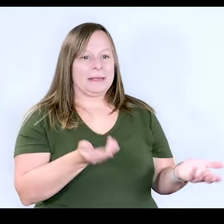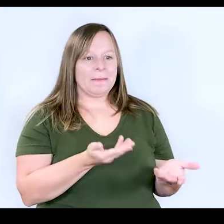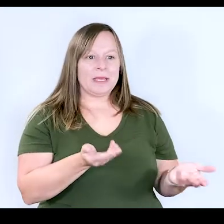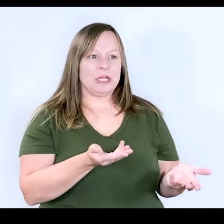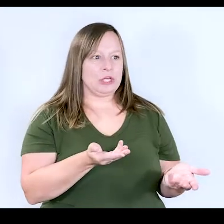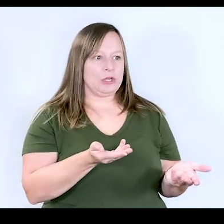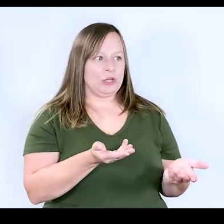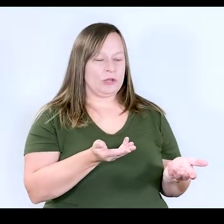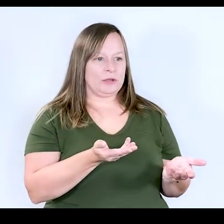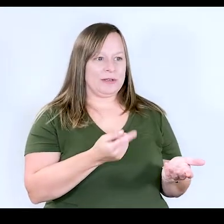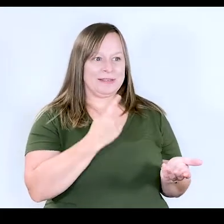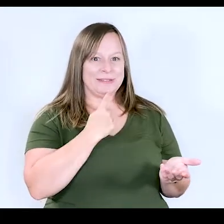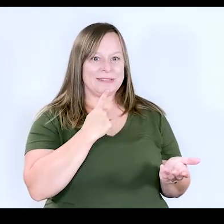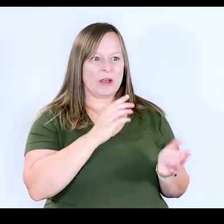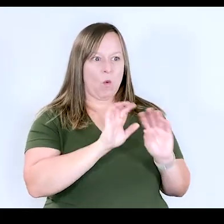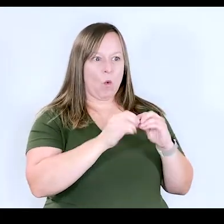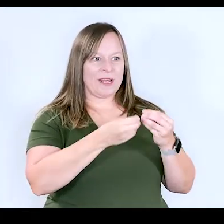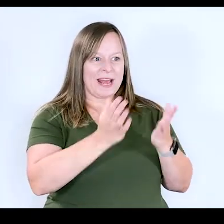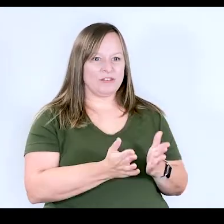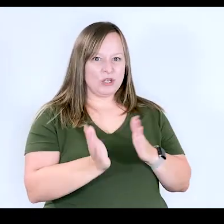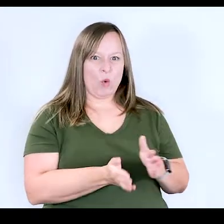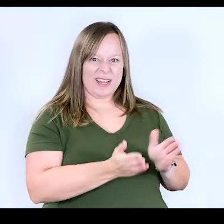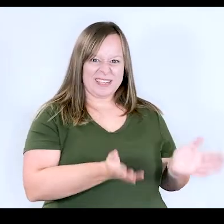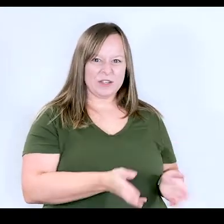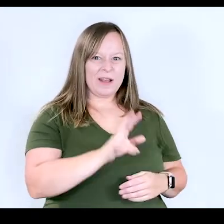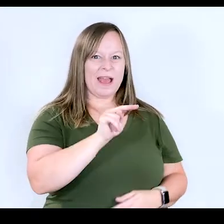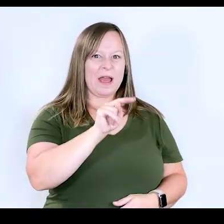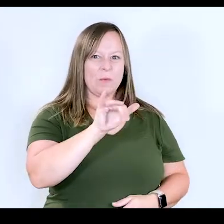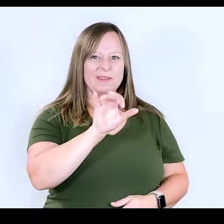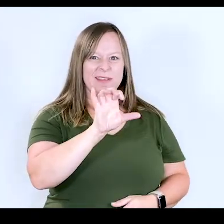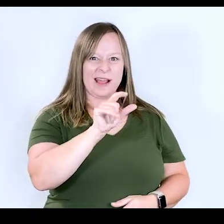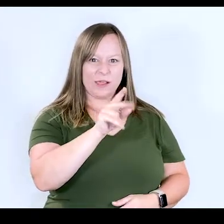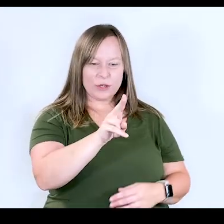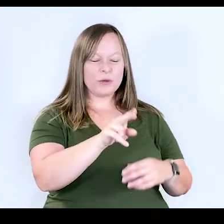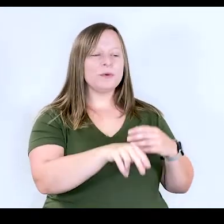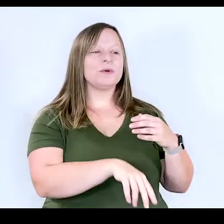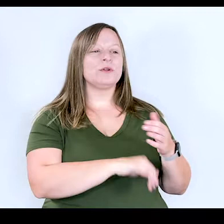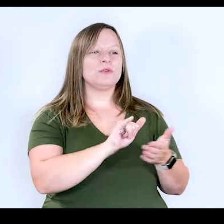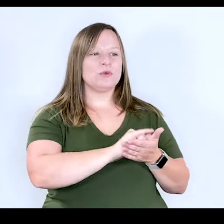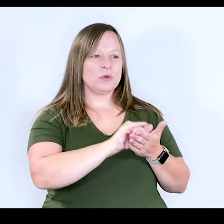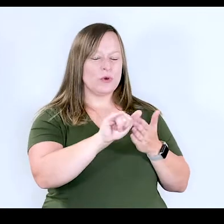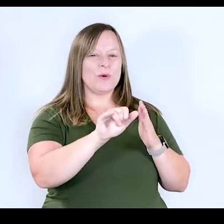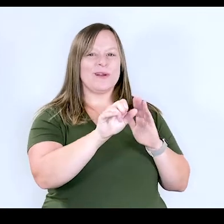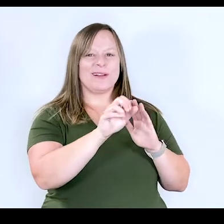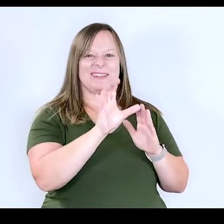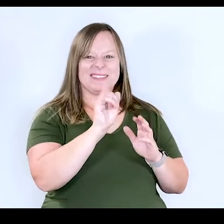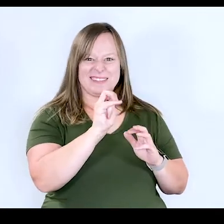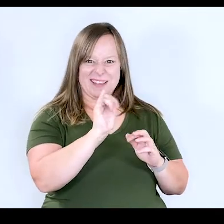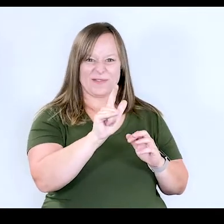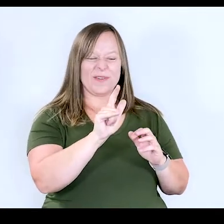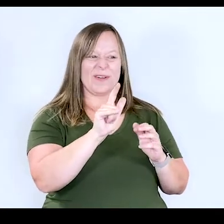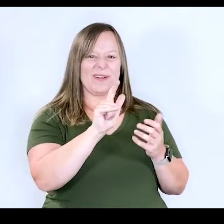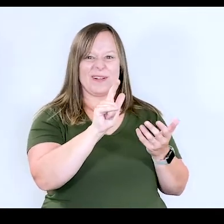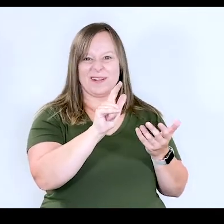here, as you said, as an organizer with NYCLU, New York Civil Liberties Union, otherwise known as New York